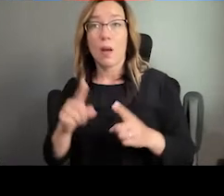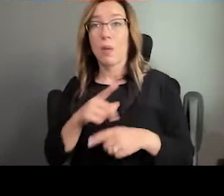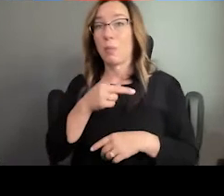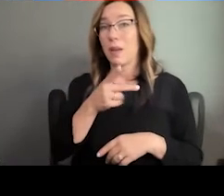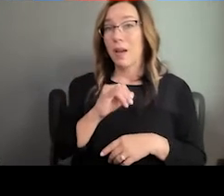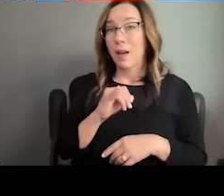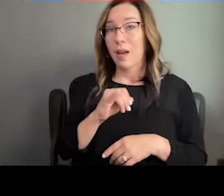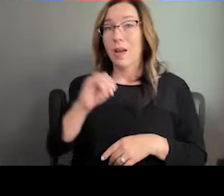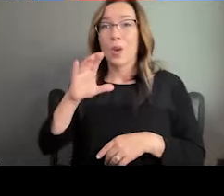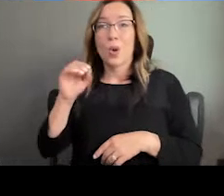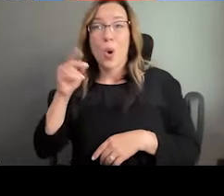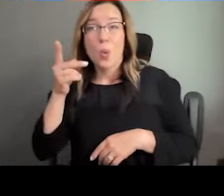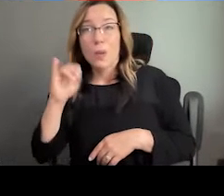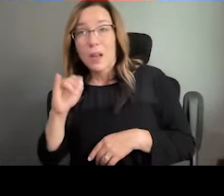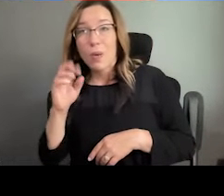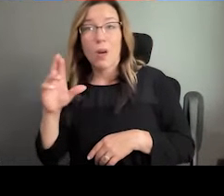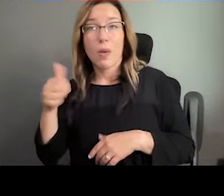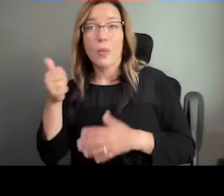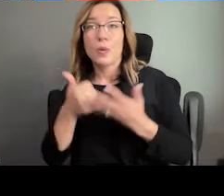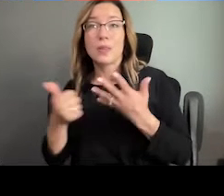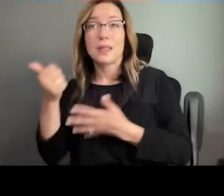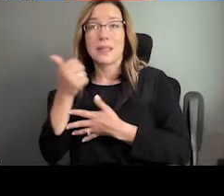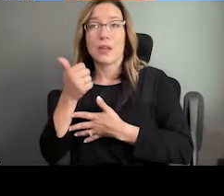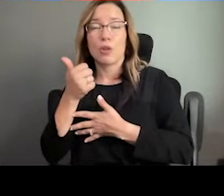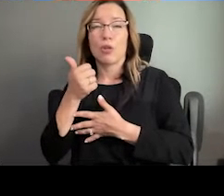or other senior personnel is on family leave.